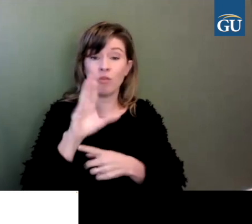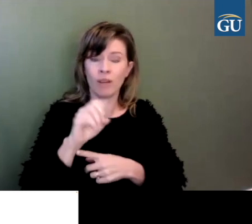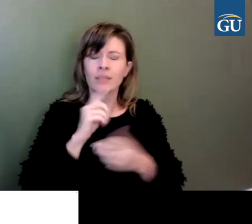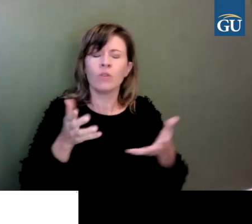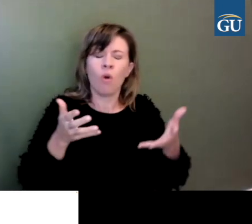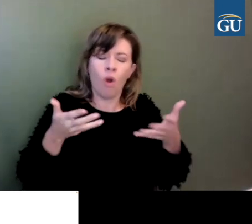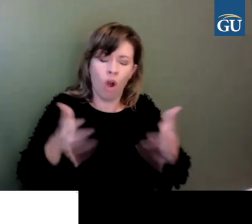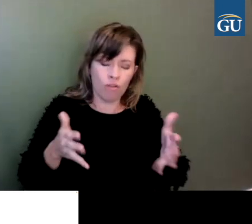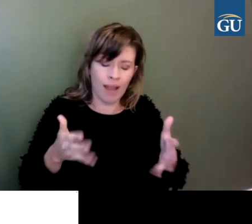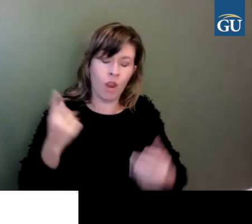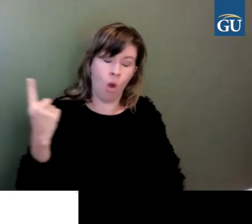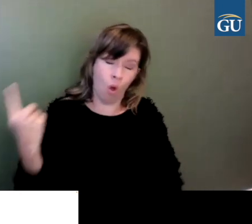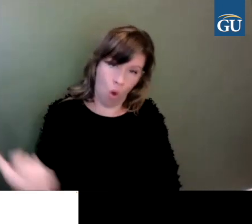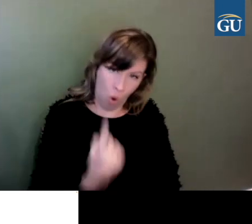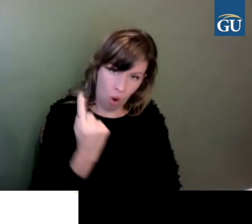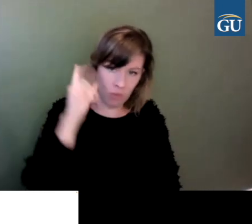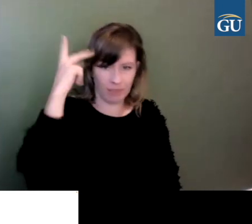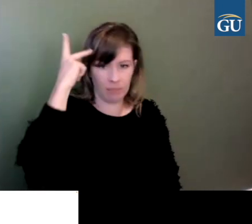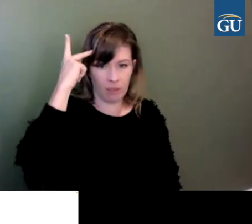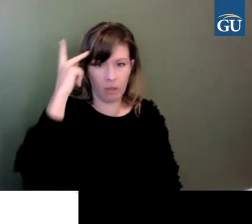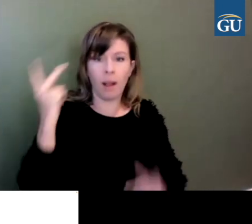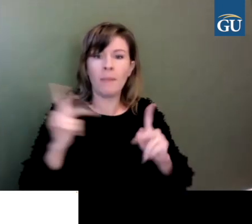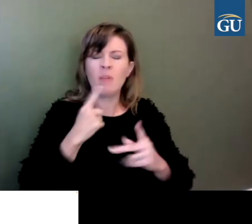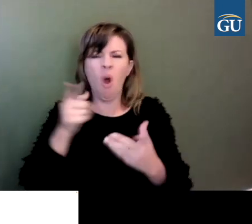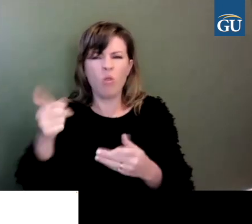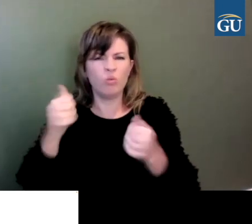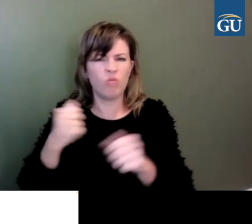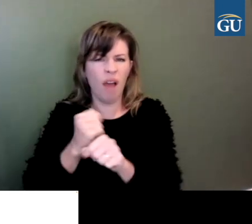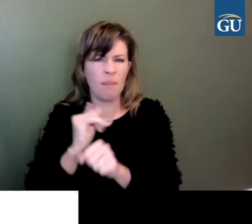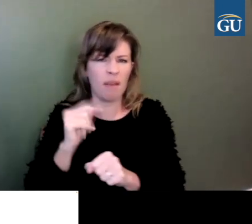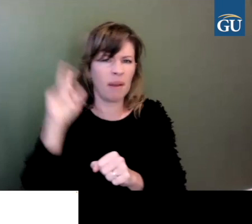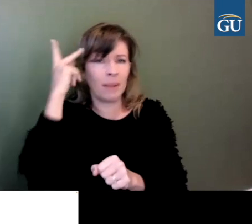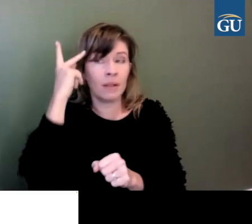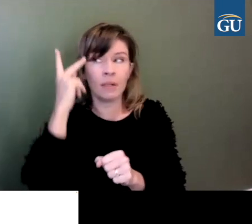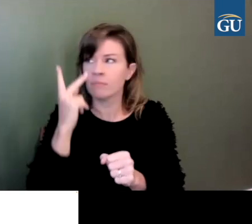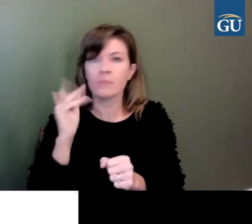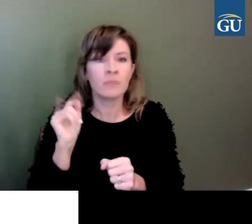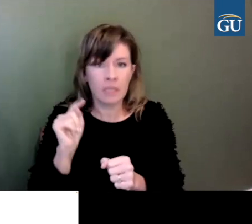something political by bringing in race. But race is